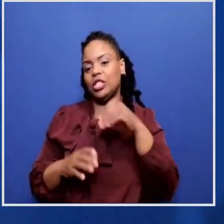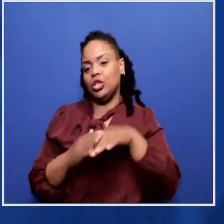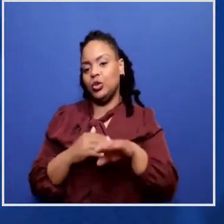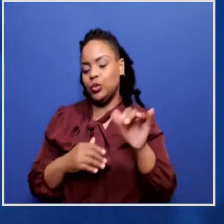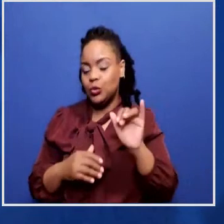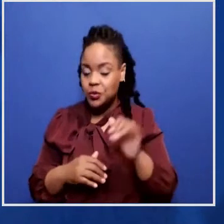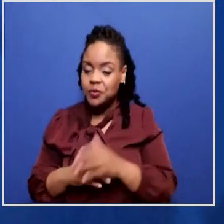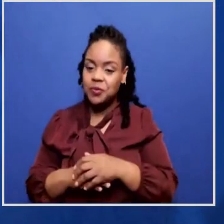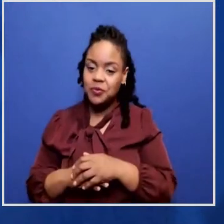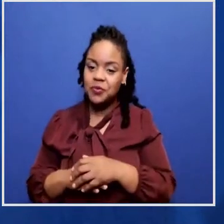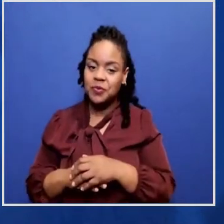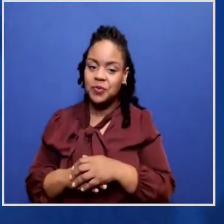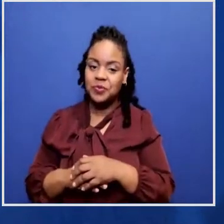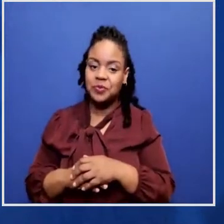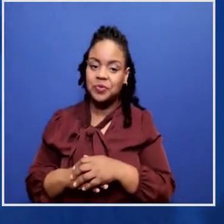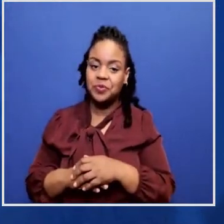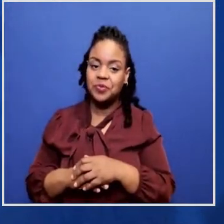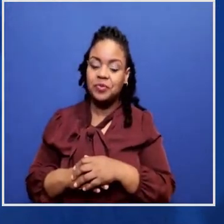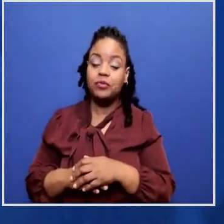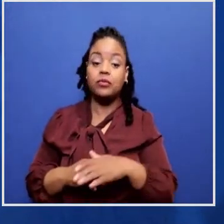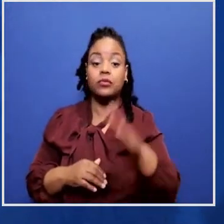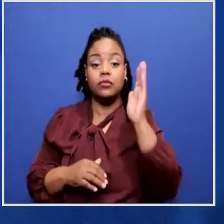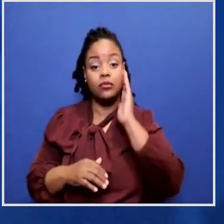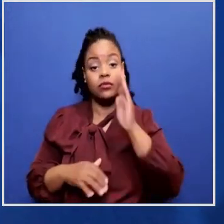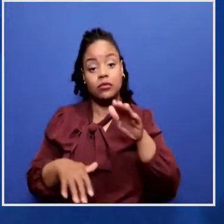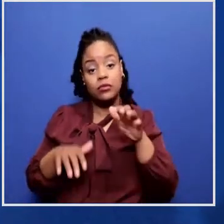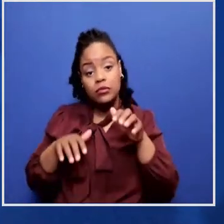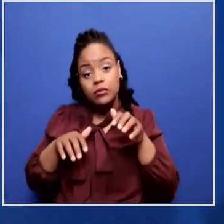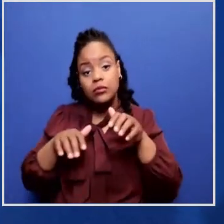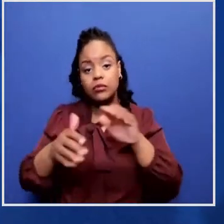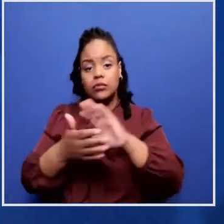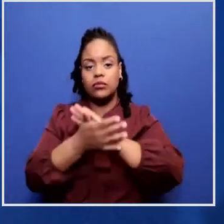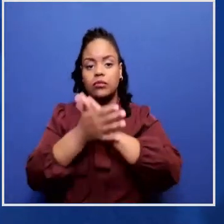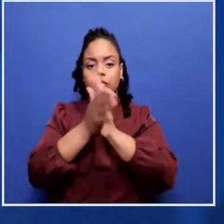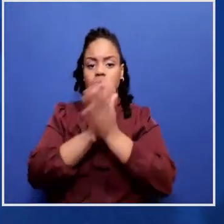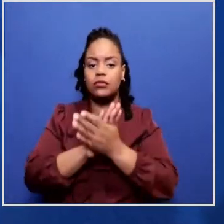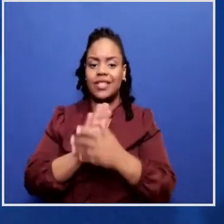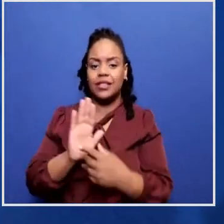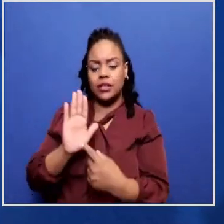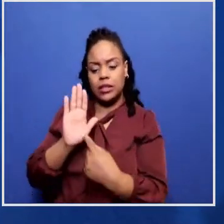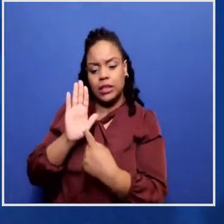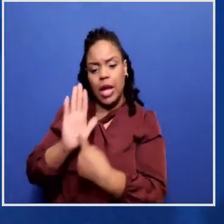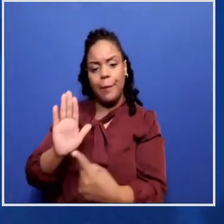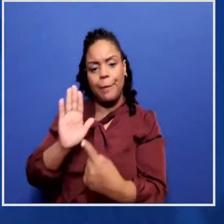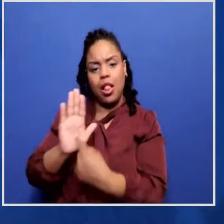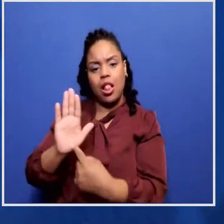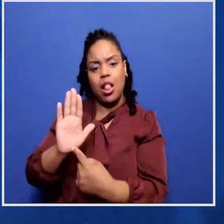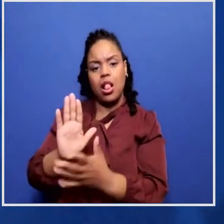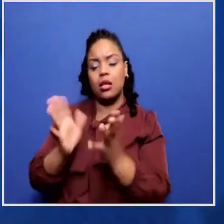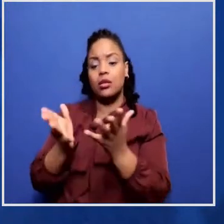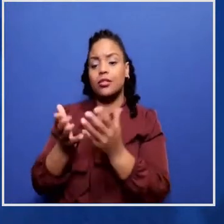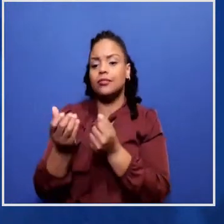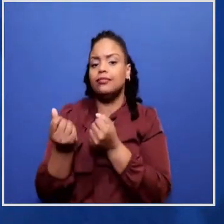COMMITTEE WELCOMES AMERICANS TO